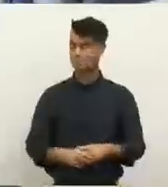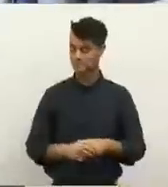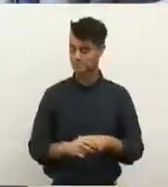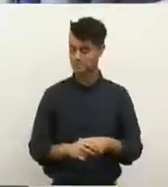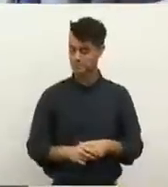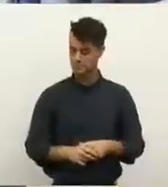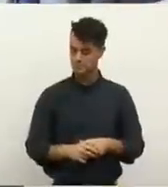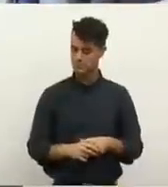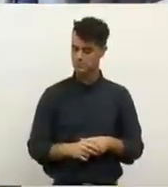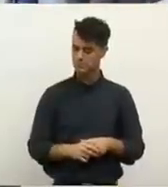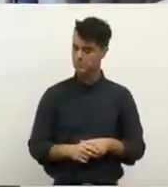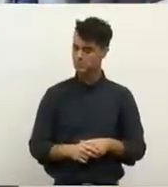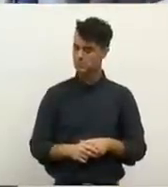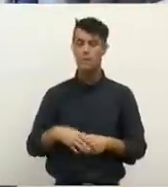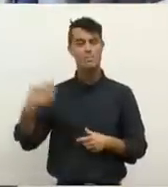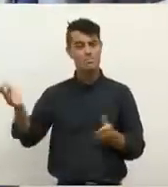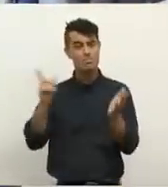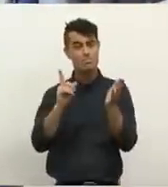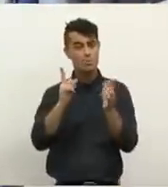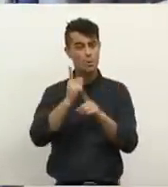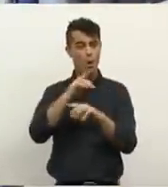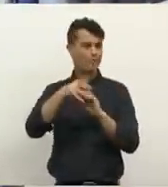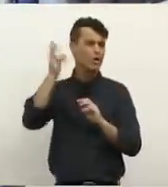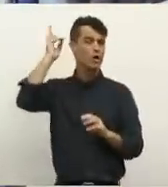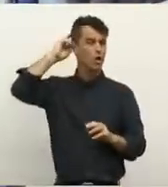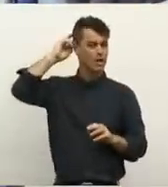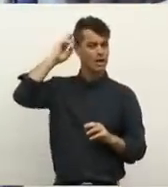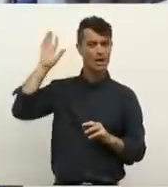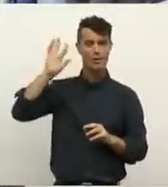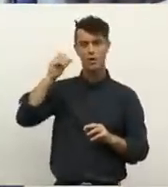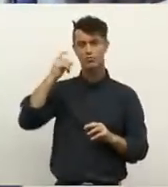but people wouldn't realise that these things aren't all easy.